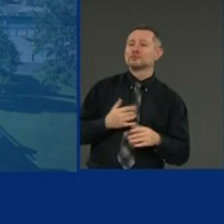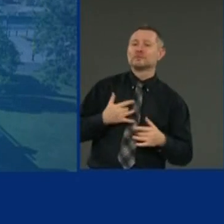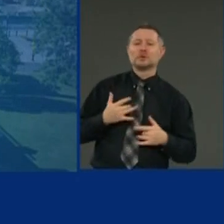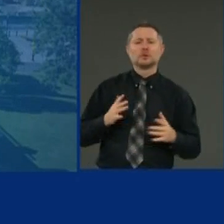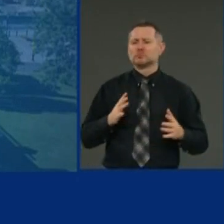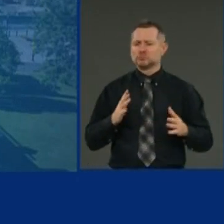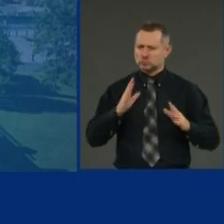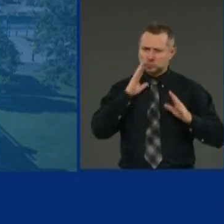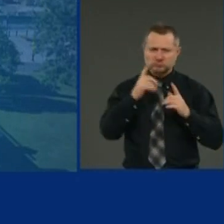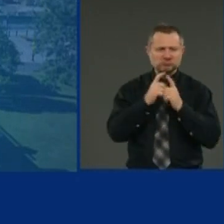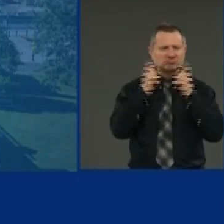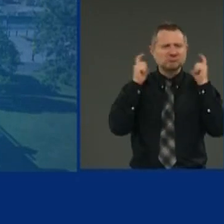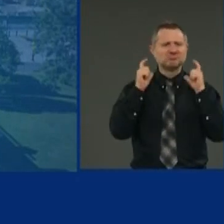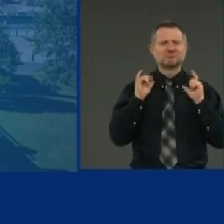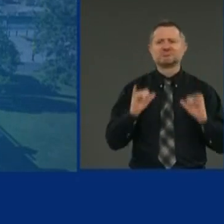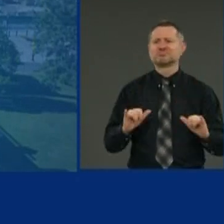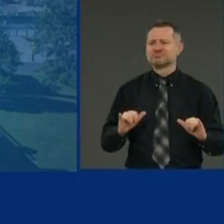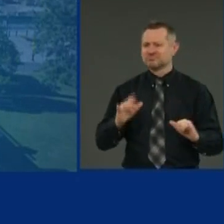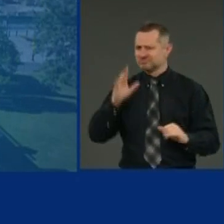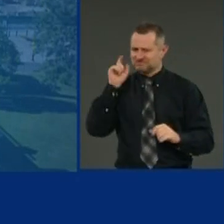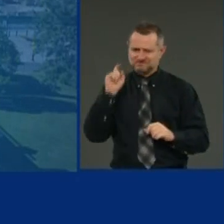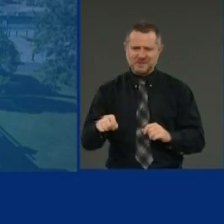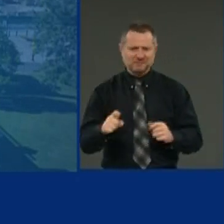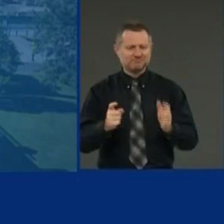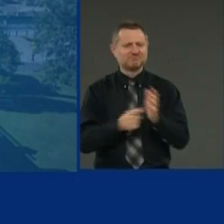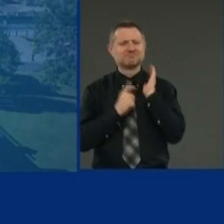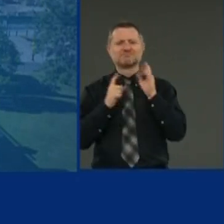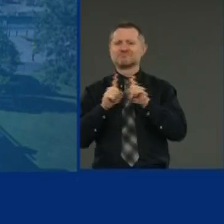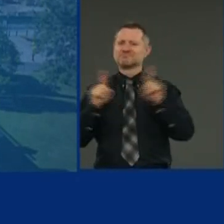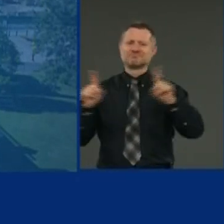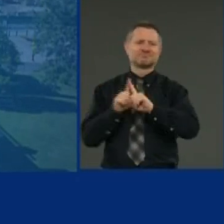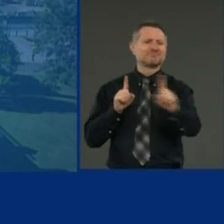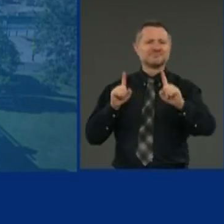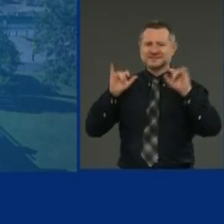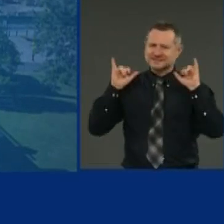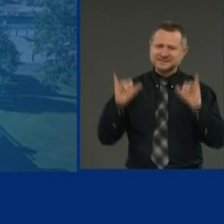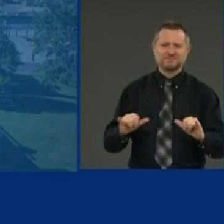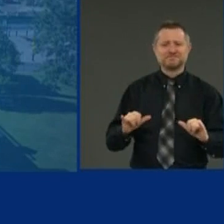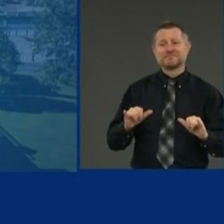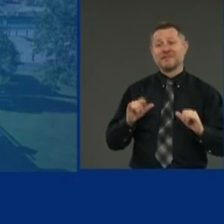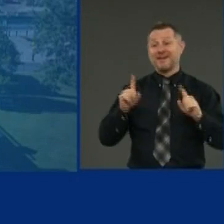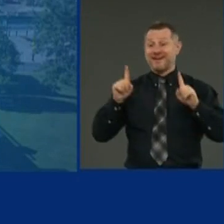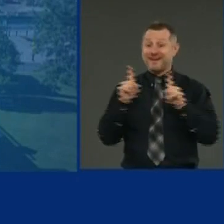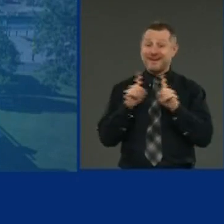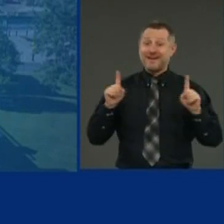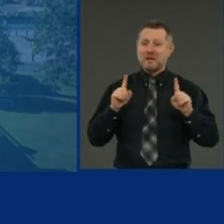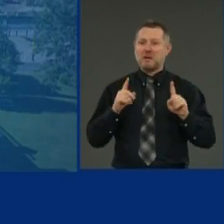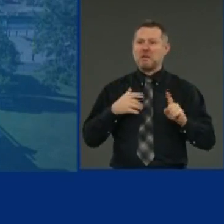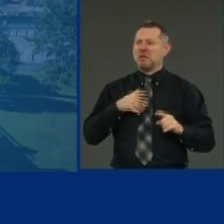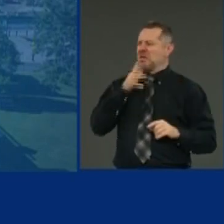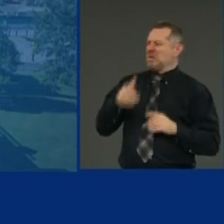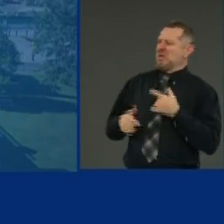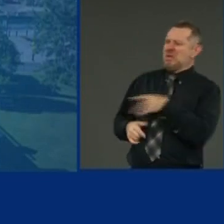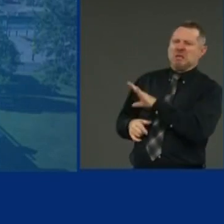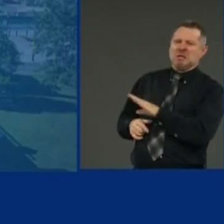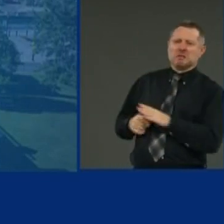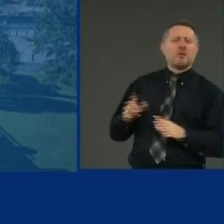AND IT'S GOING TO BE DIFFERENT. IT IS OPENING TO A NEW NORMAL, A SAFER MASK. WE WILL BE WEARING MASK.